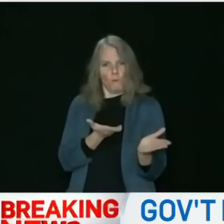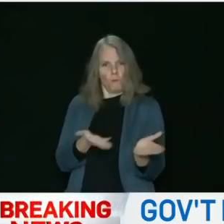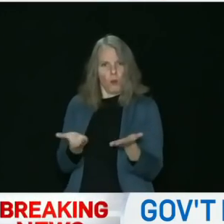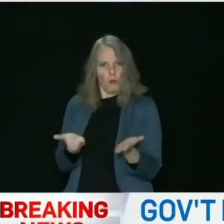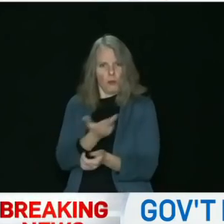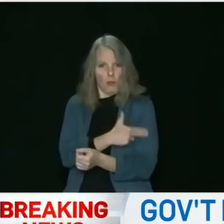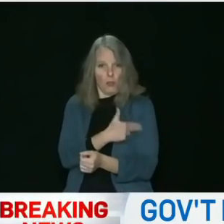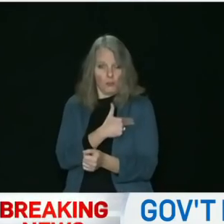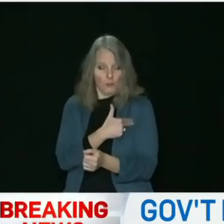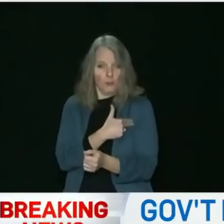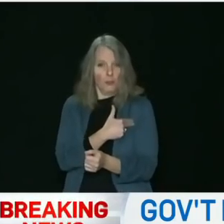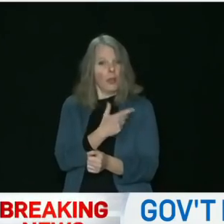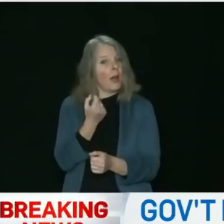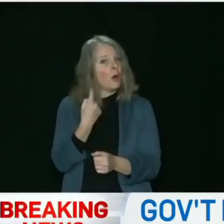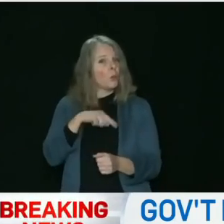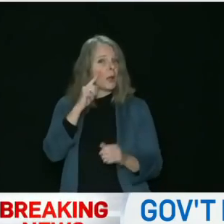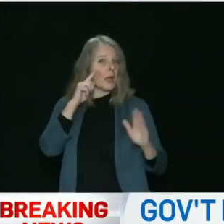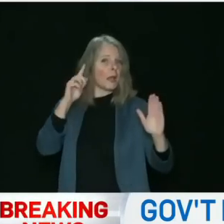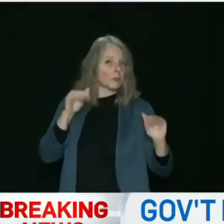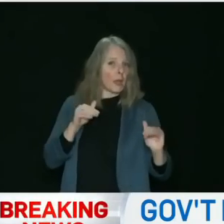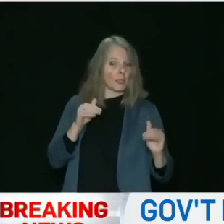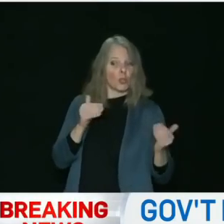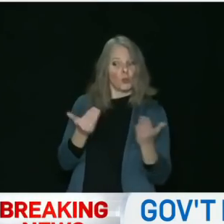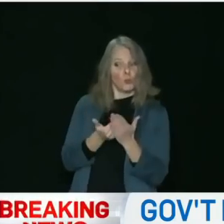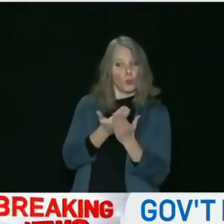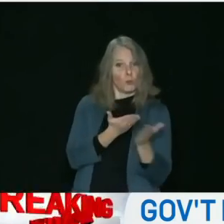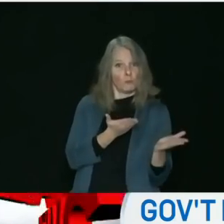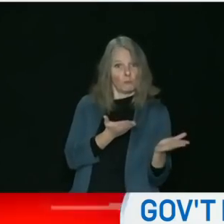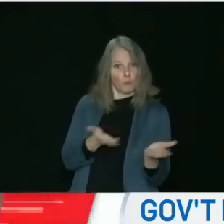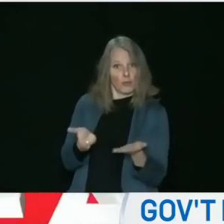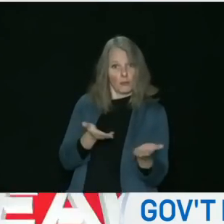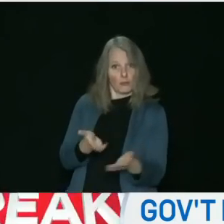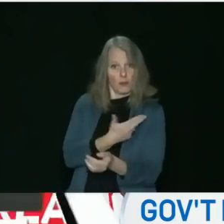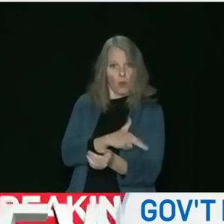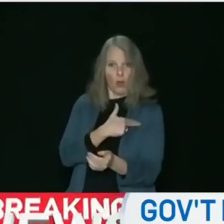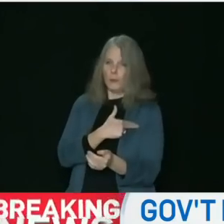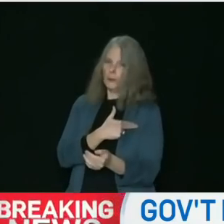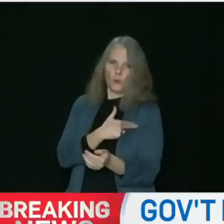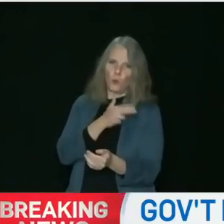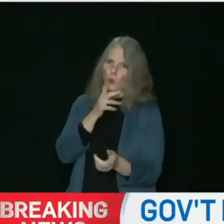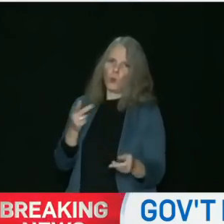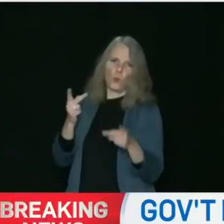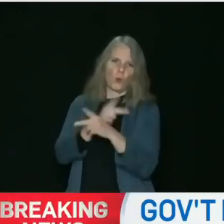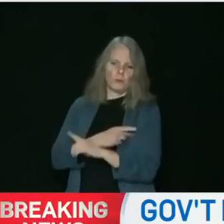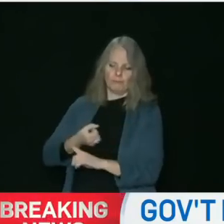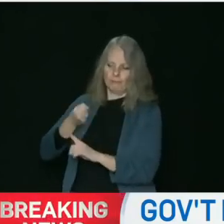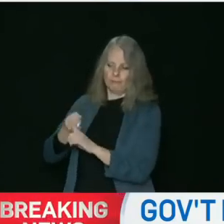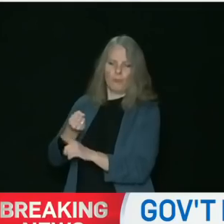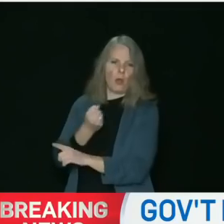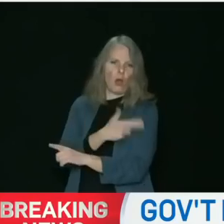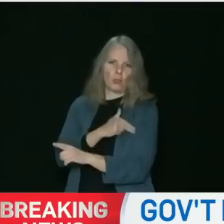HOSPITALIZATION WITH A DISEASE LINKED TO COVID-19, BUT NO